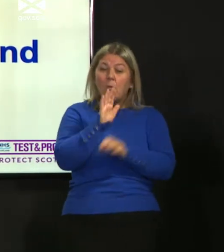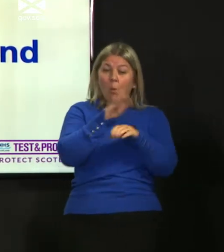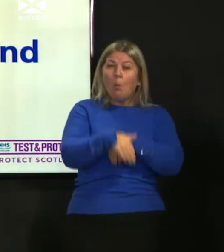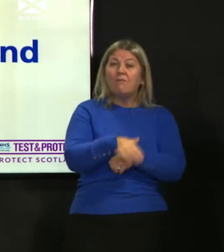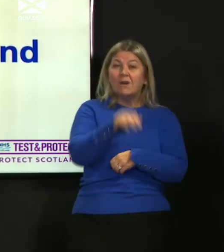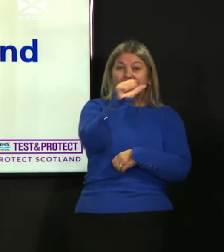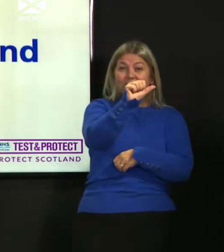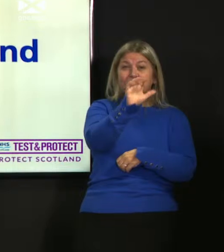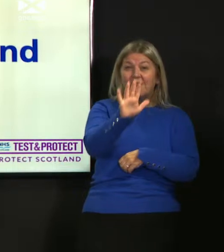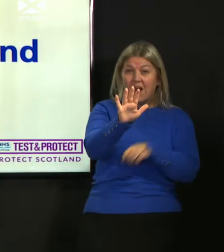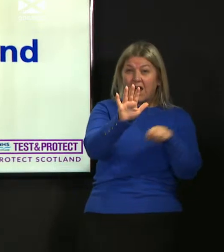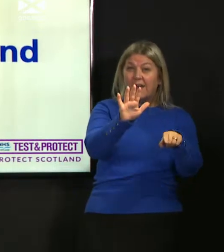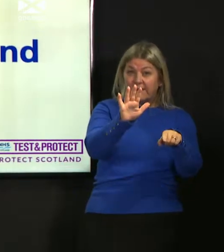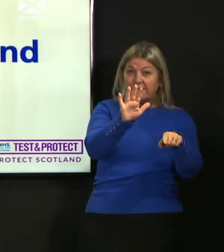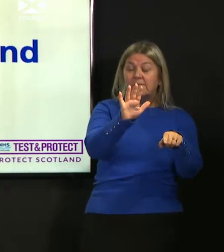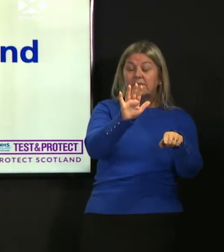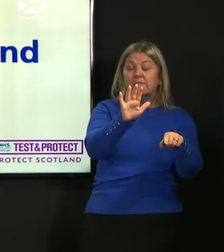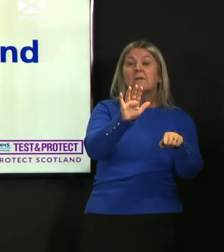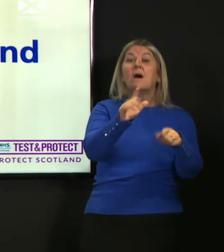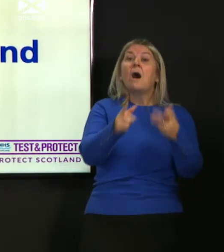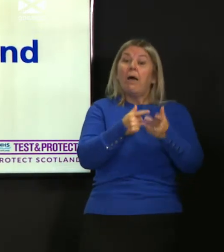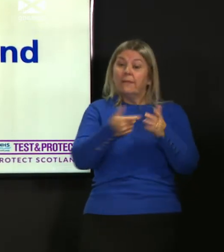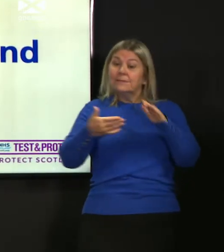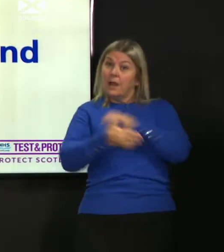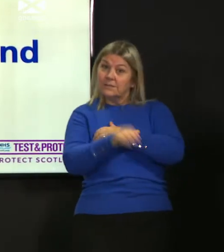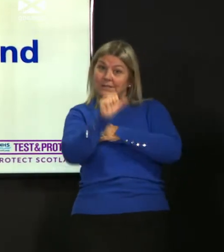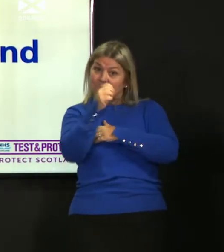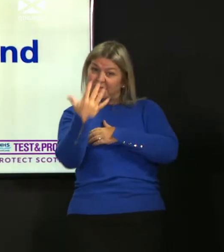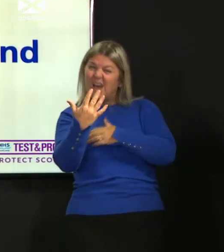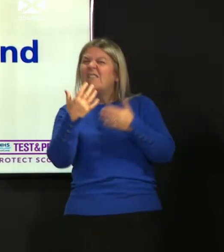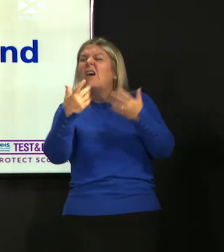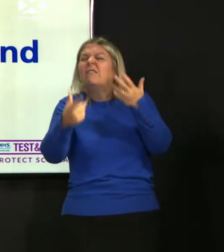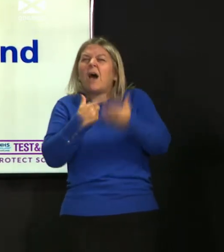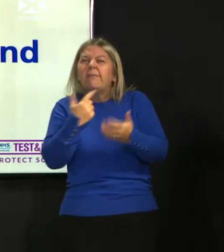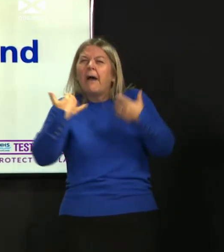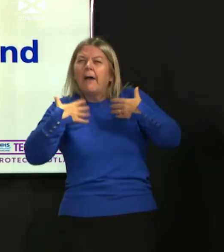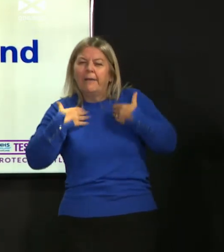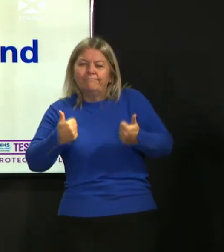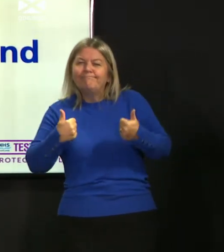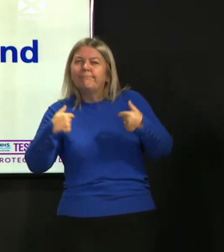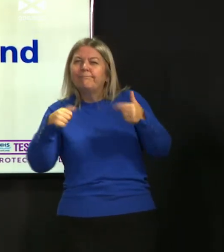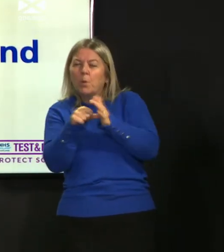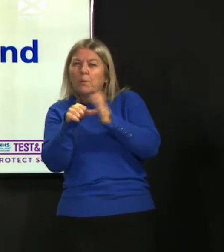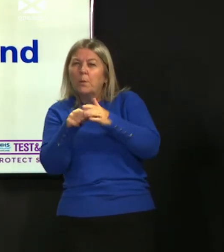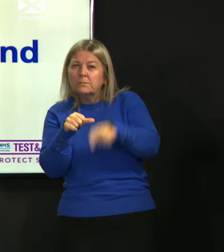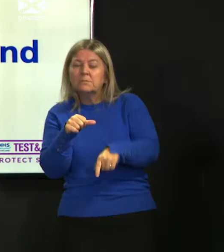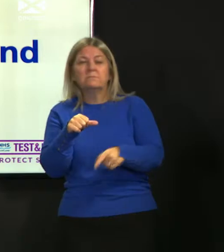those under 65 with underlying health conditions, NHS staff, pregnant women,